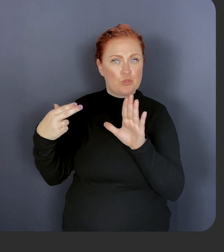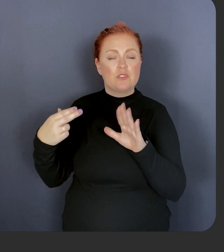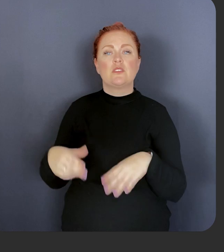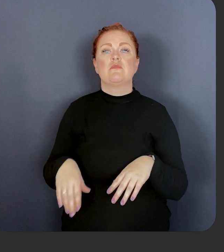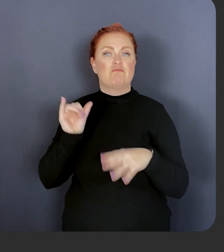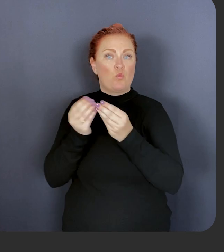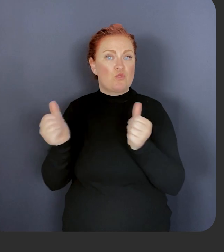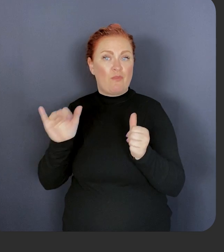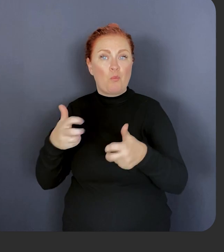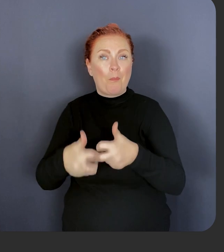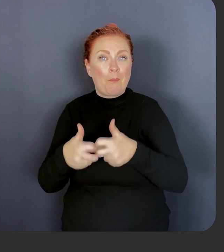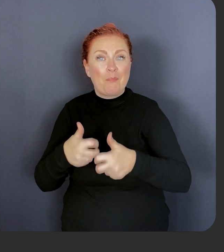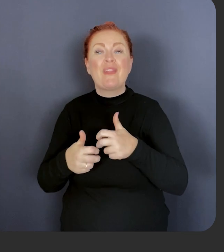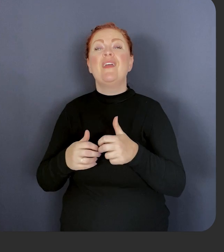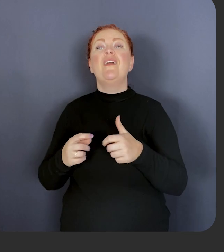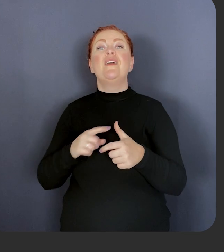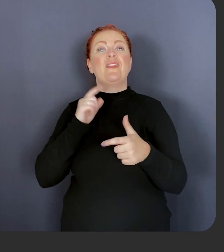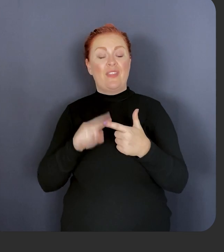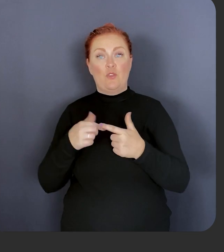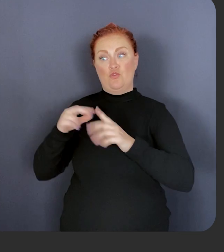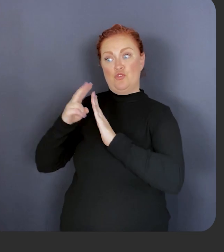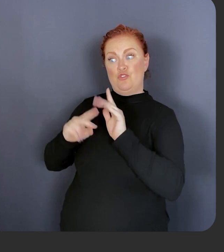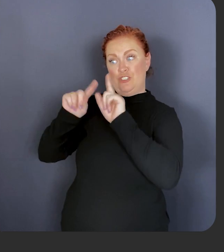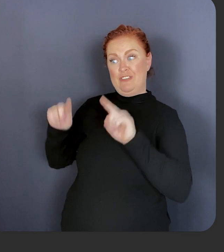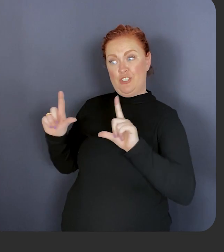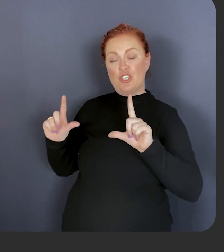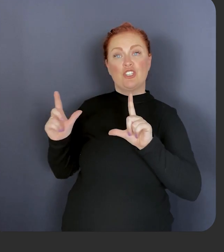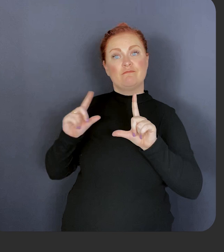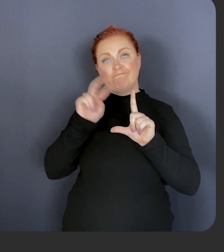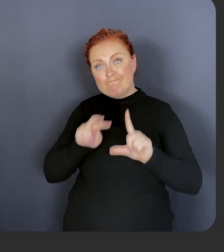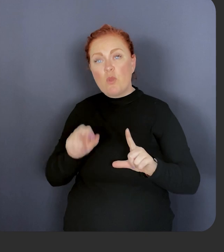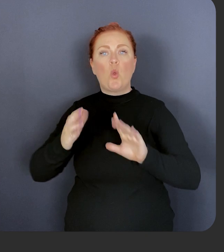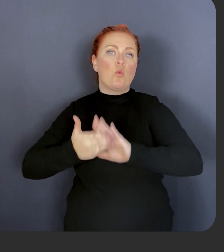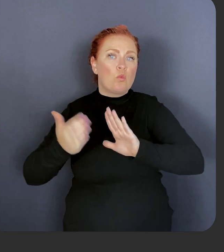and that's solving it. So then if I went in with a screen reader or I ran that Lighthouse command again,